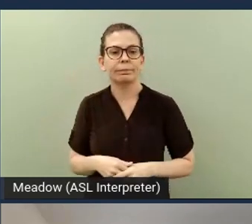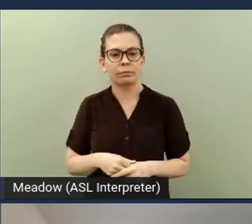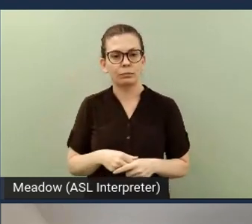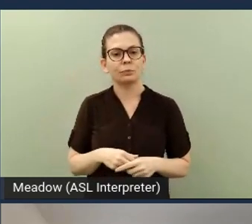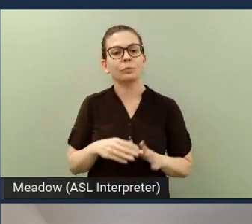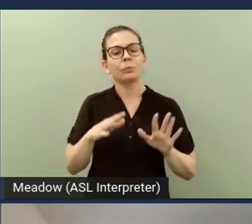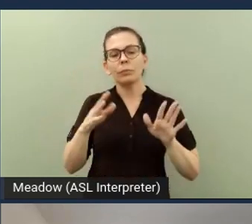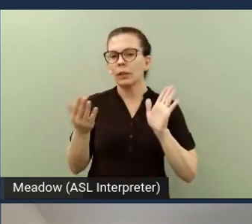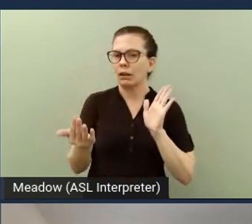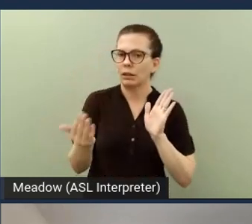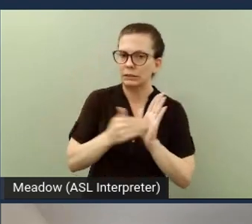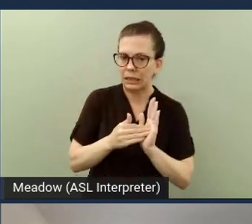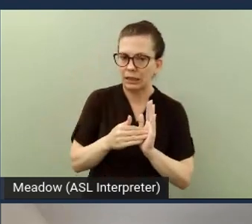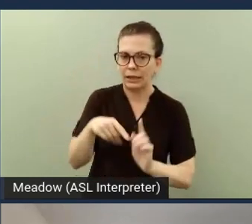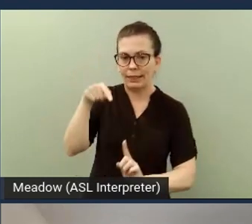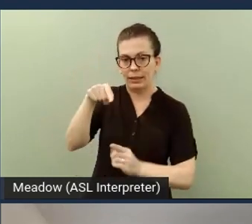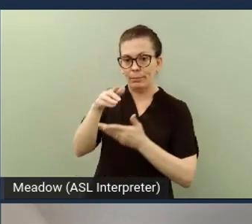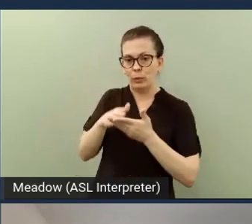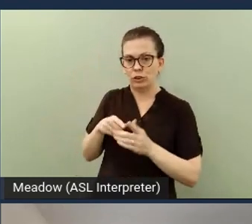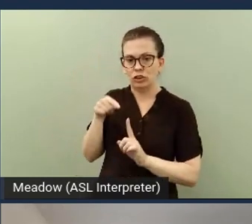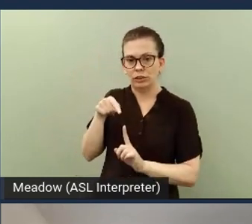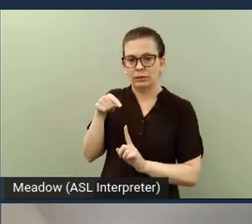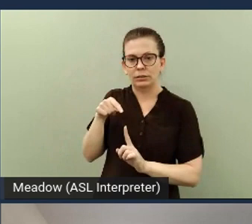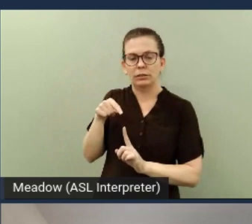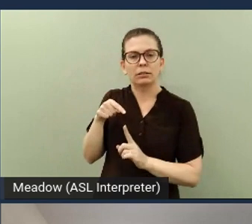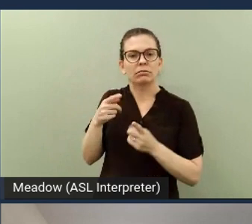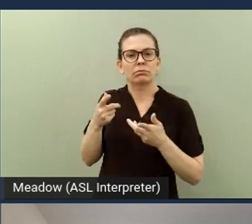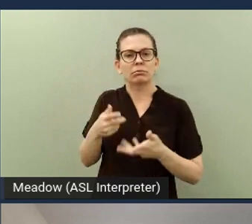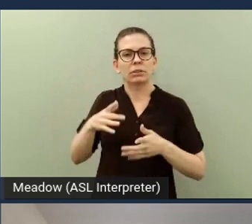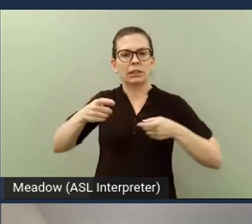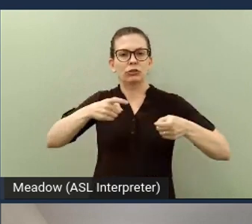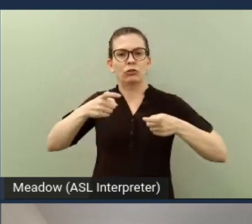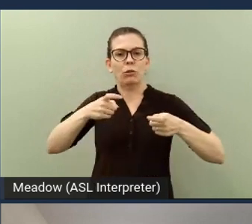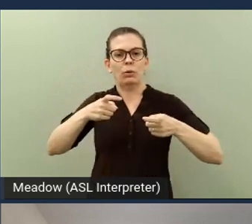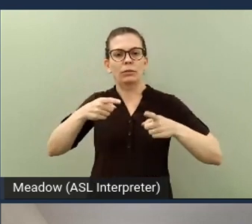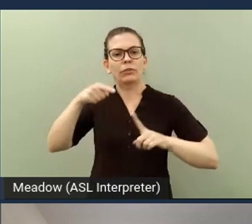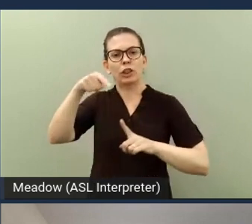But again, this portion is completely governed by you as the user.